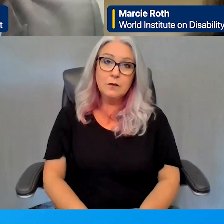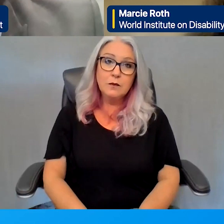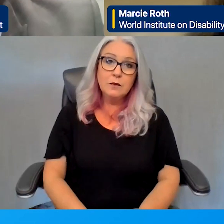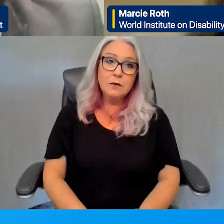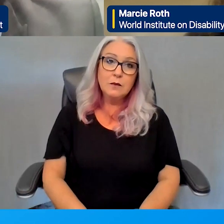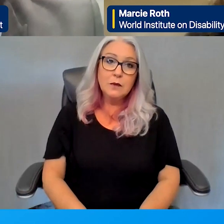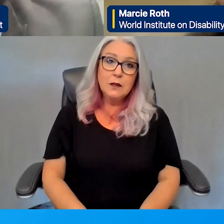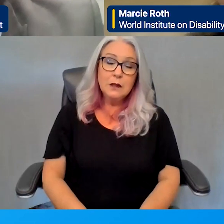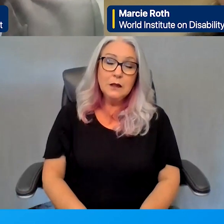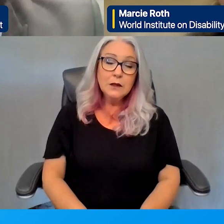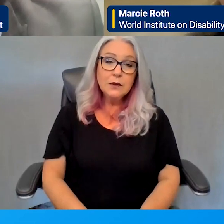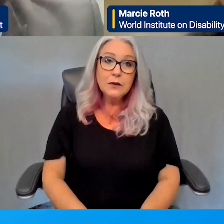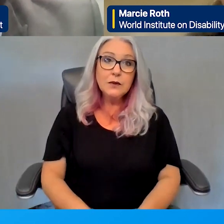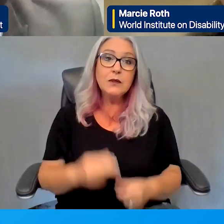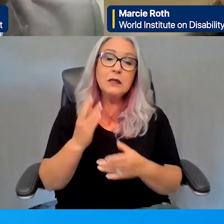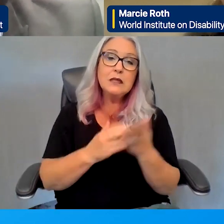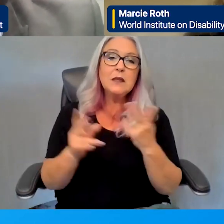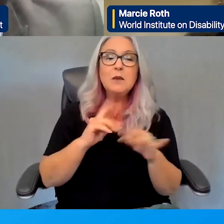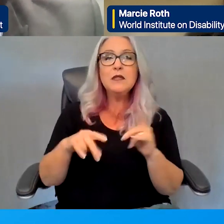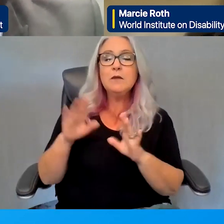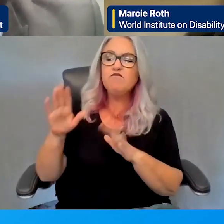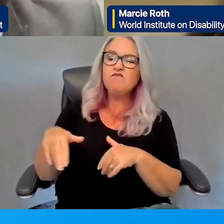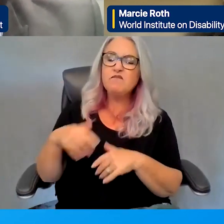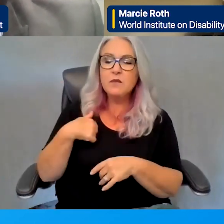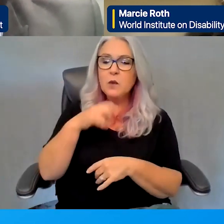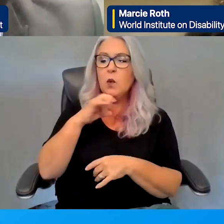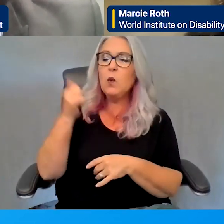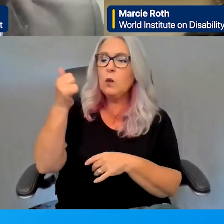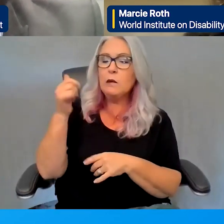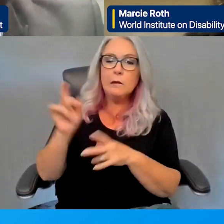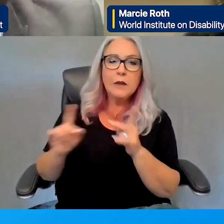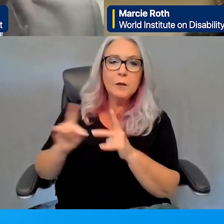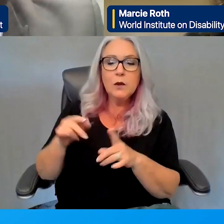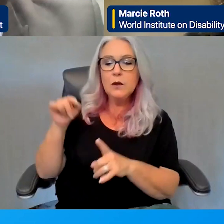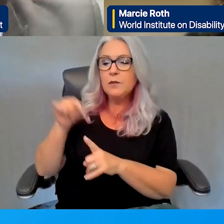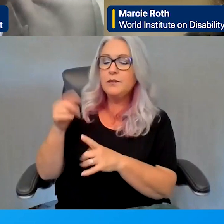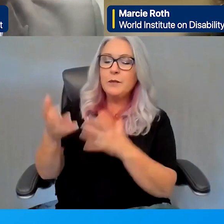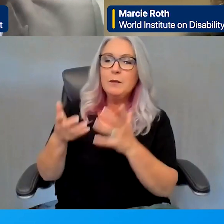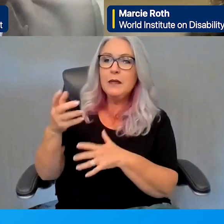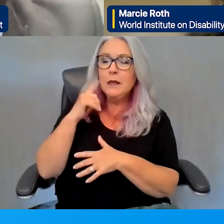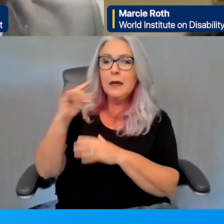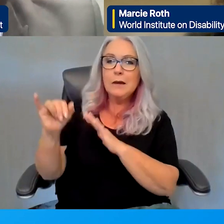talking about older people. We are talking about people who are identified as, you know,